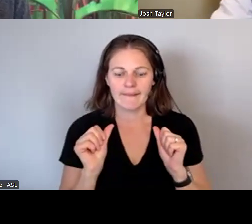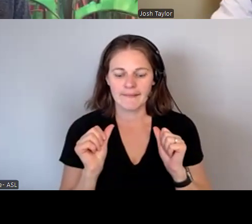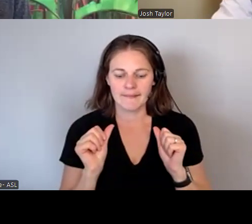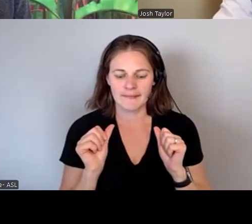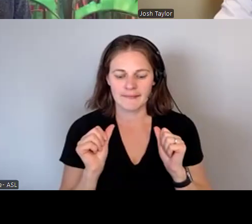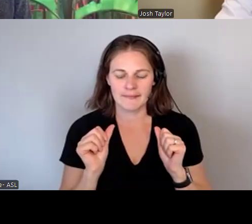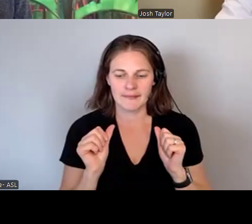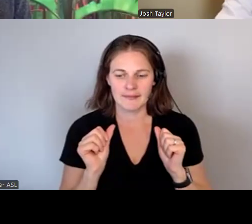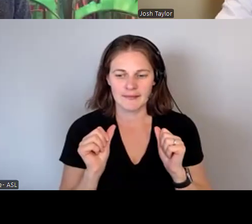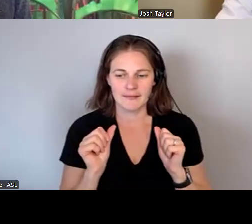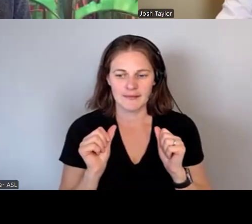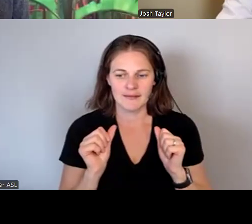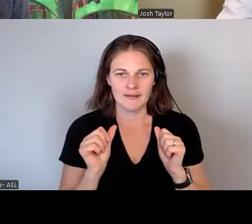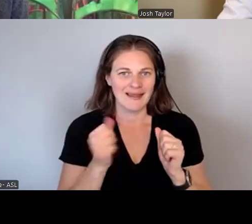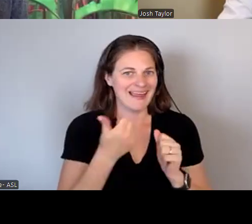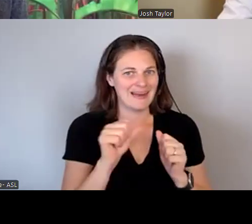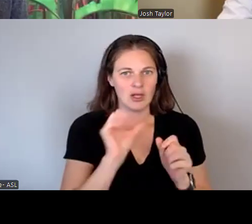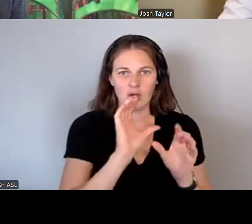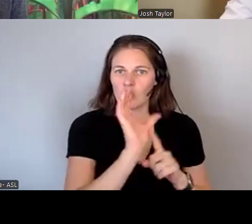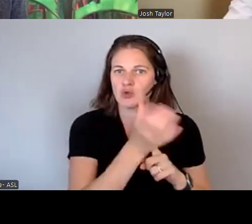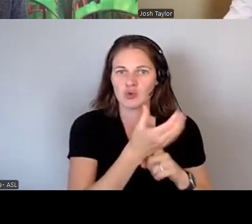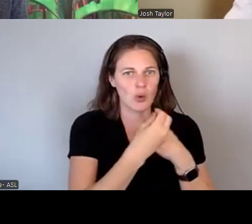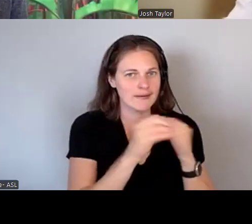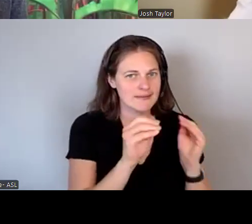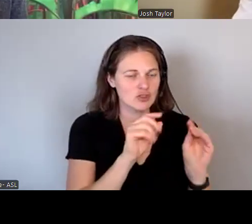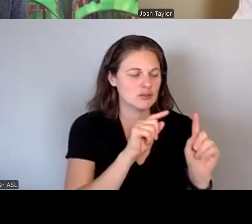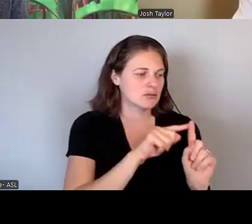any cultural organizations doing customized employment, like,